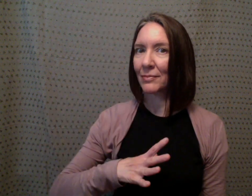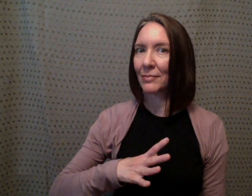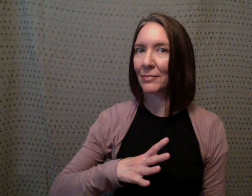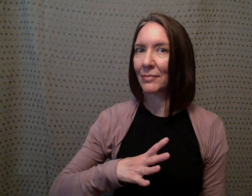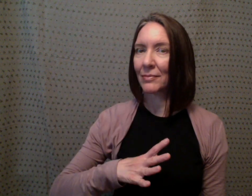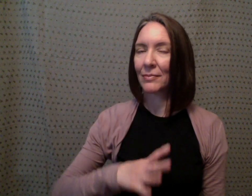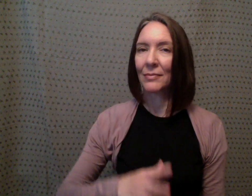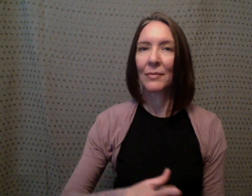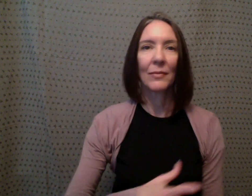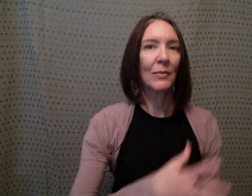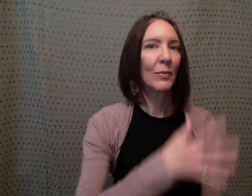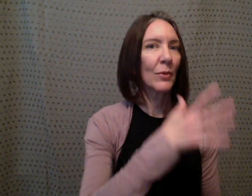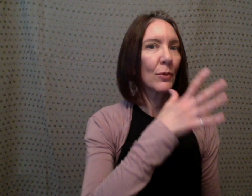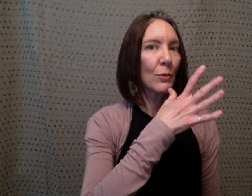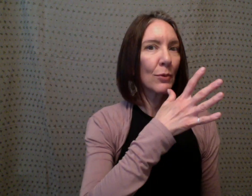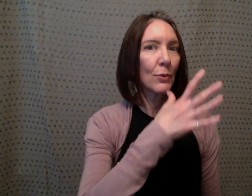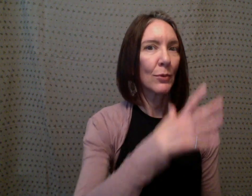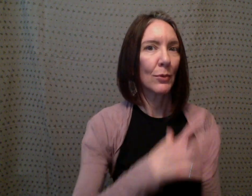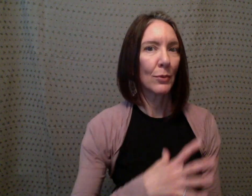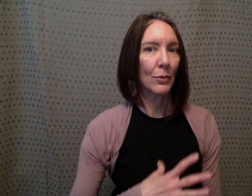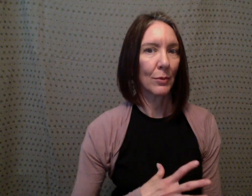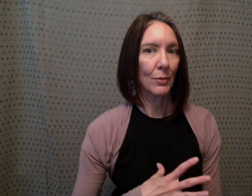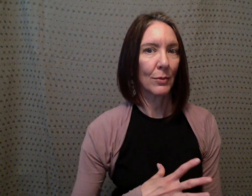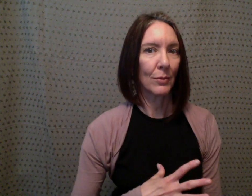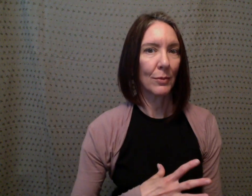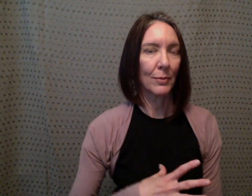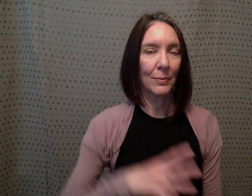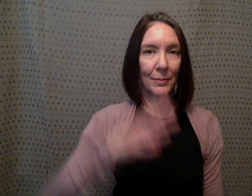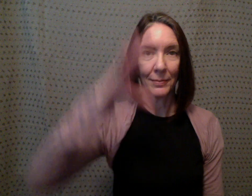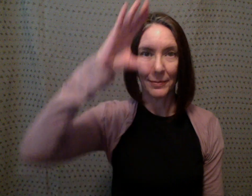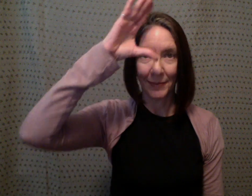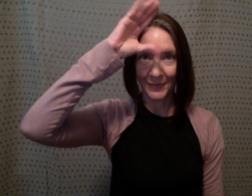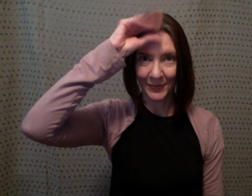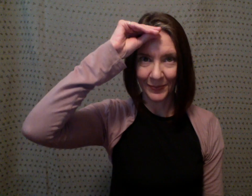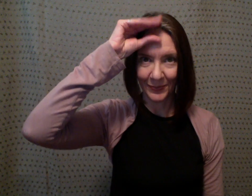man, woman